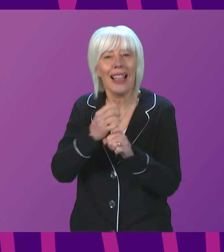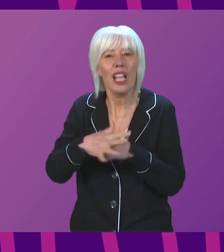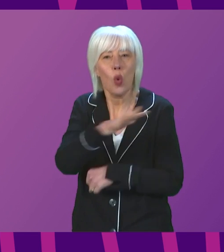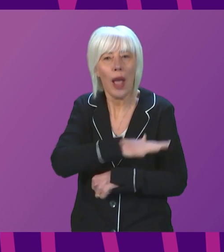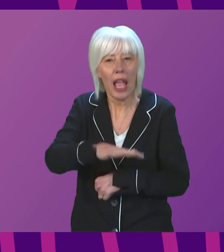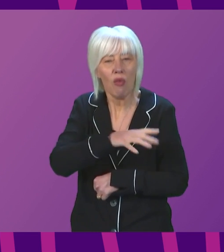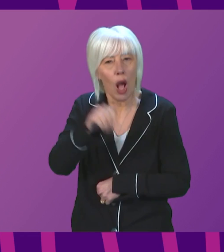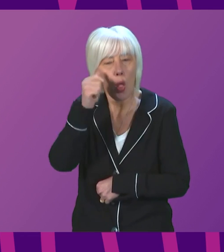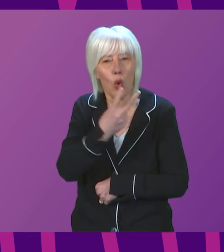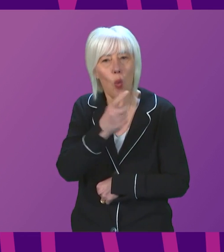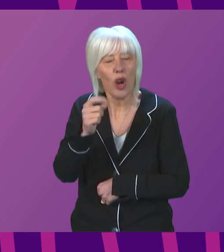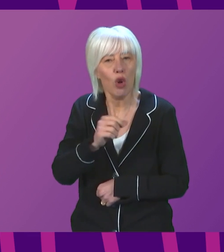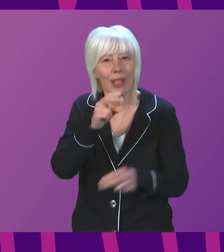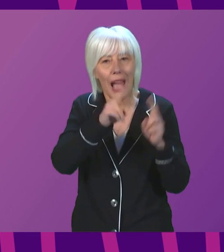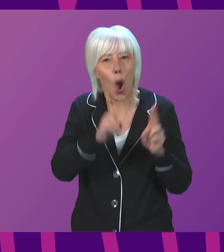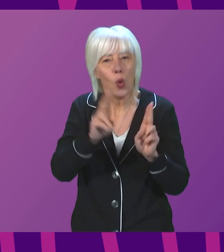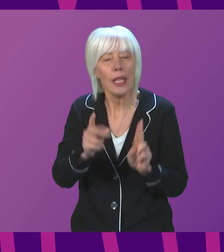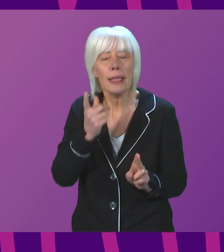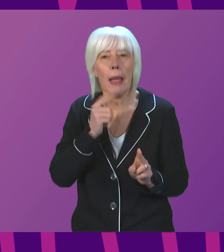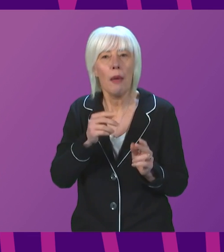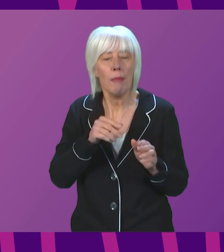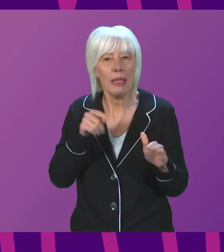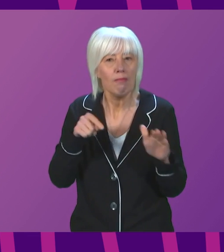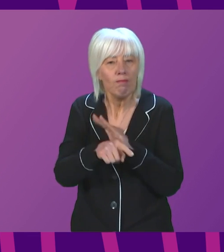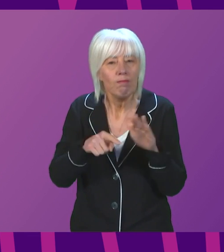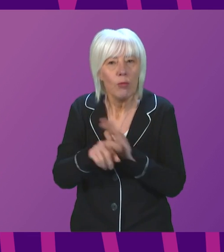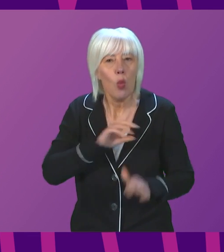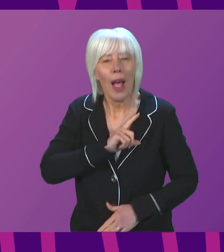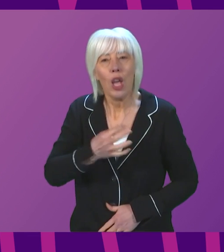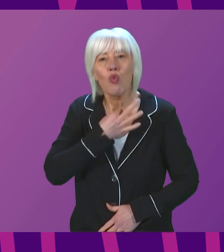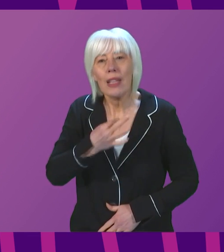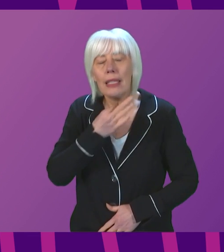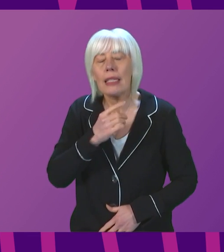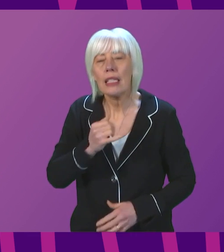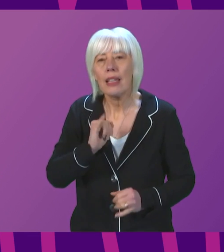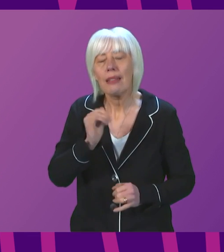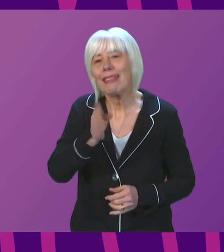that 100 households in my region have been evacuated as a result of risk from that dangerous structure.